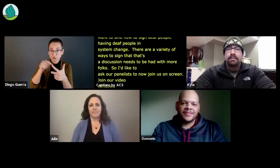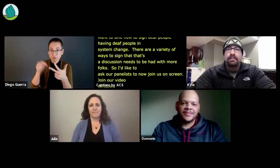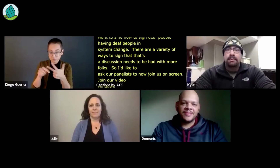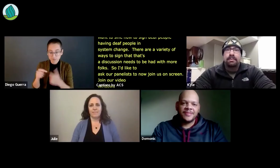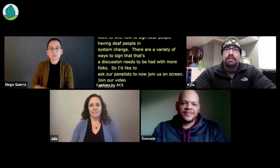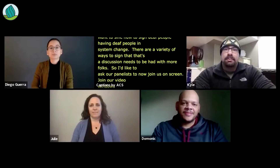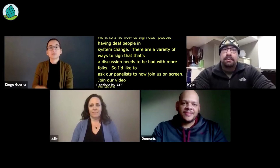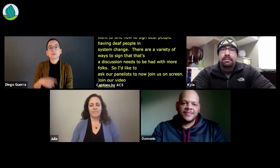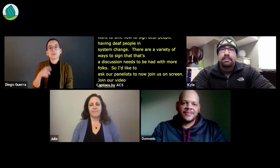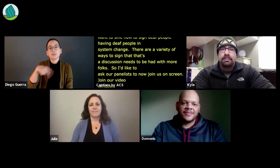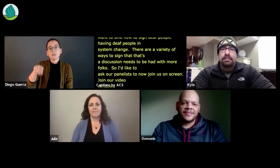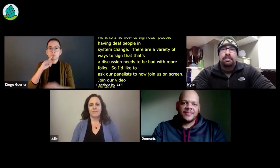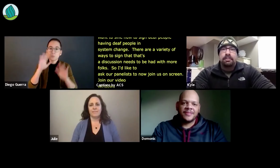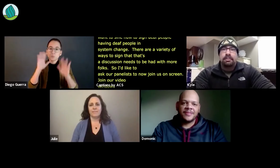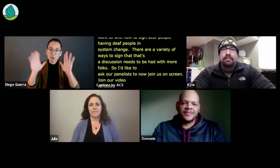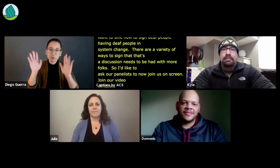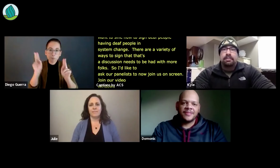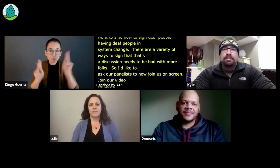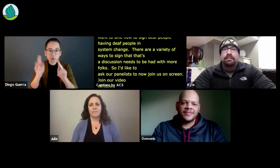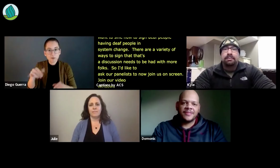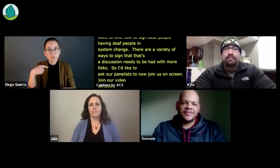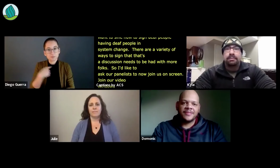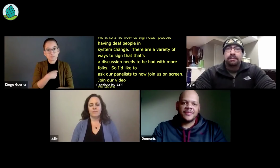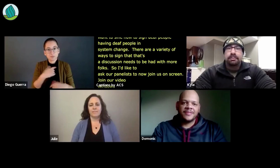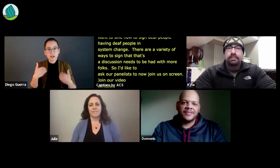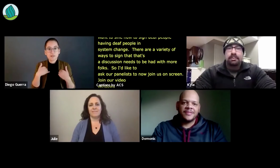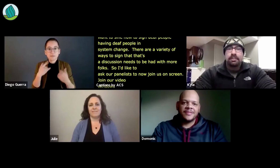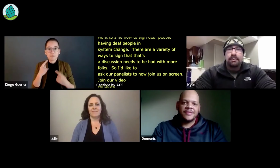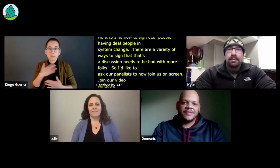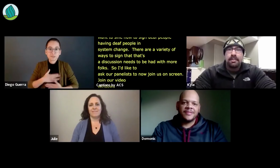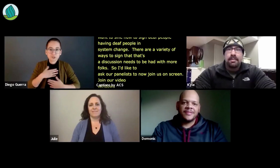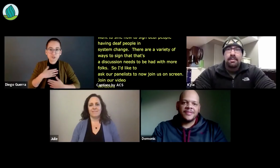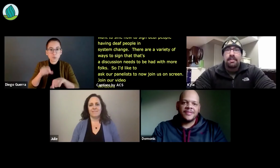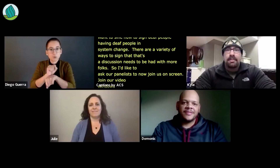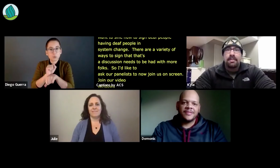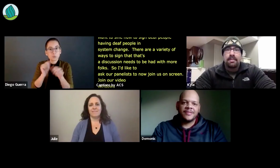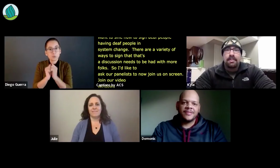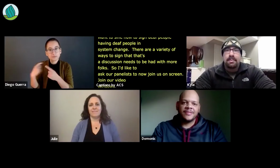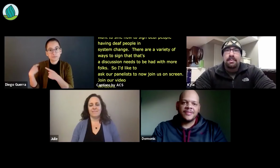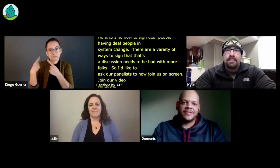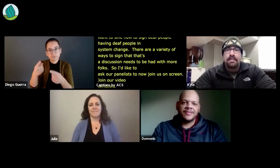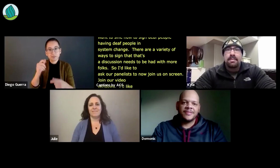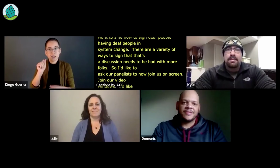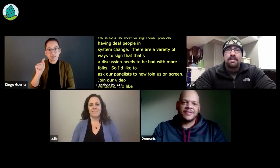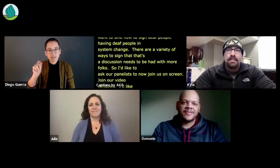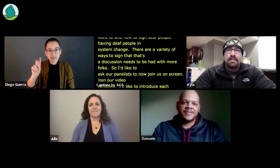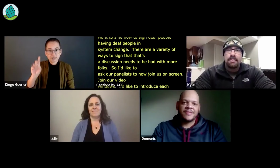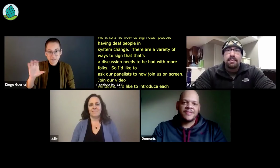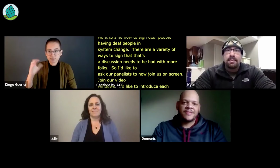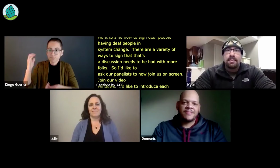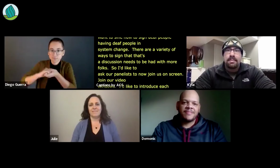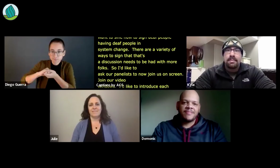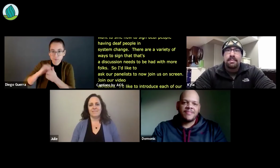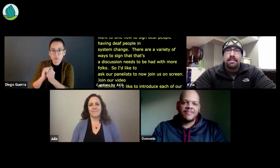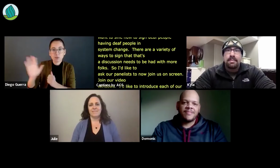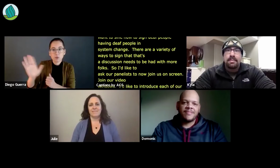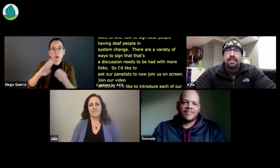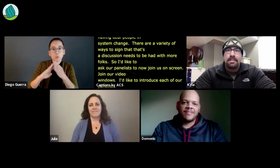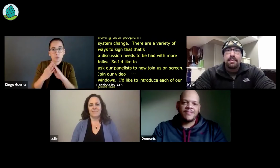I'd like to introduce each of our panelists. These are amazing people that we've had the pleasure of working with at NDC.